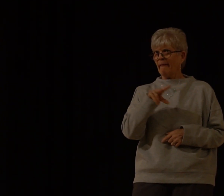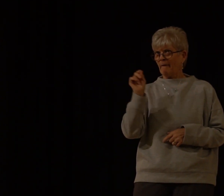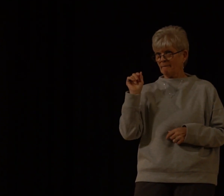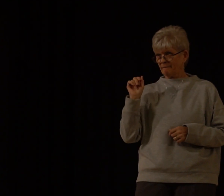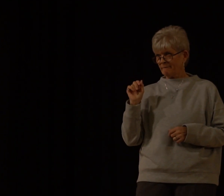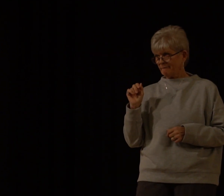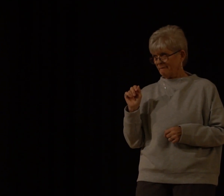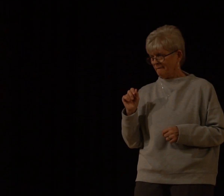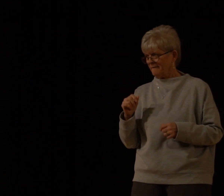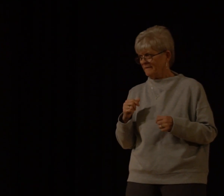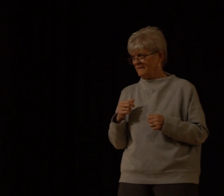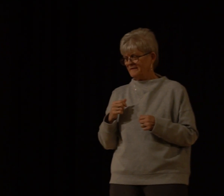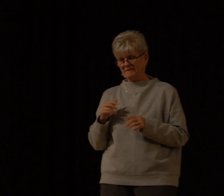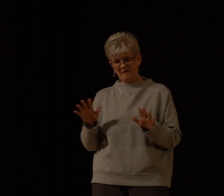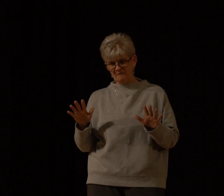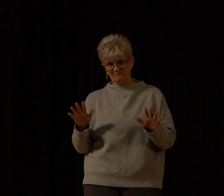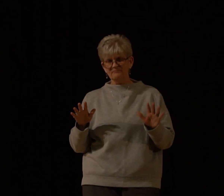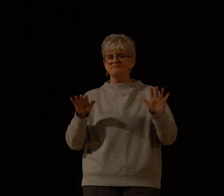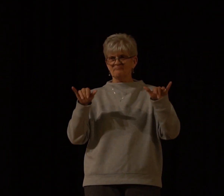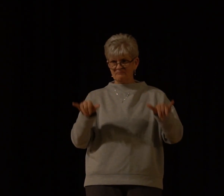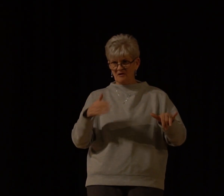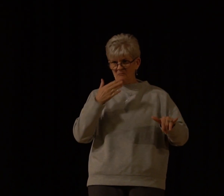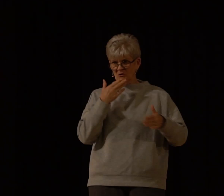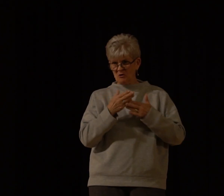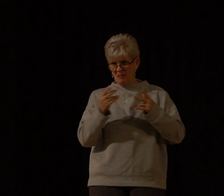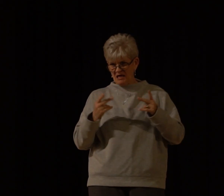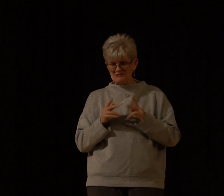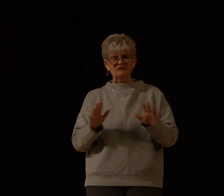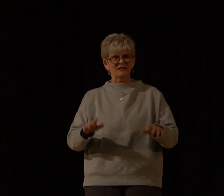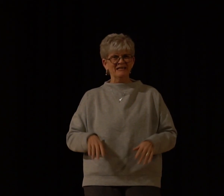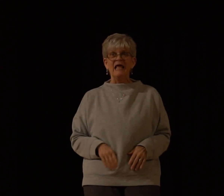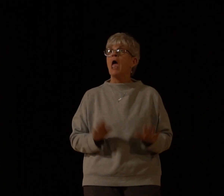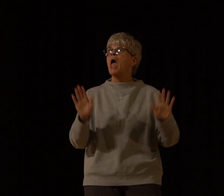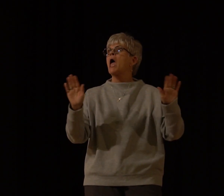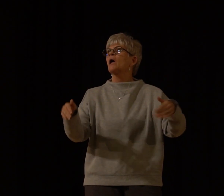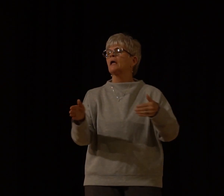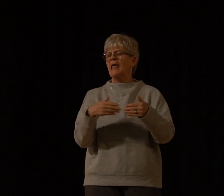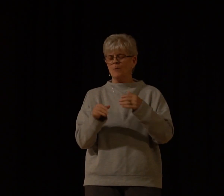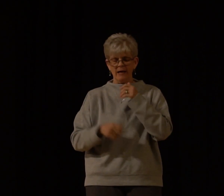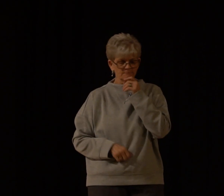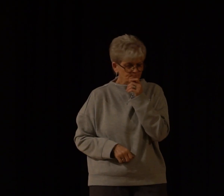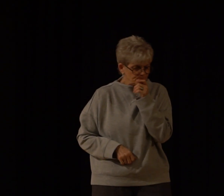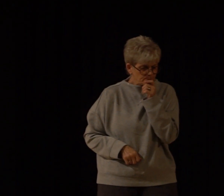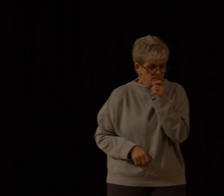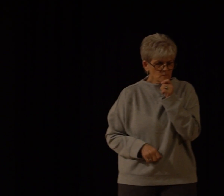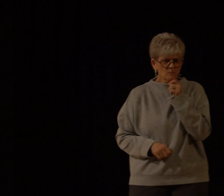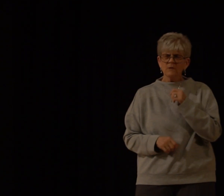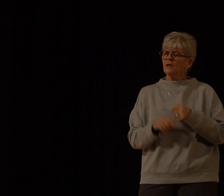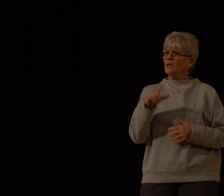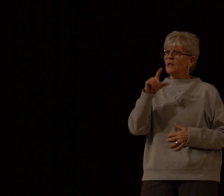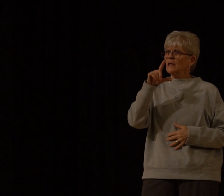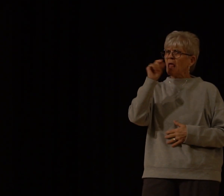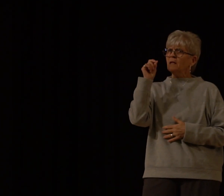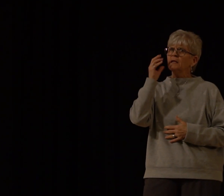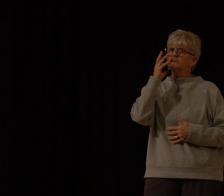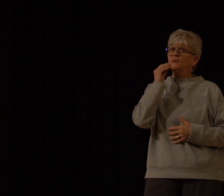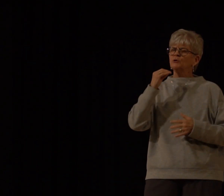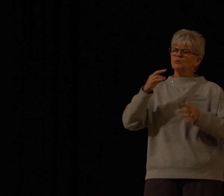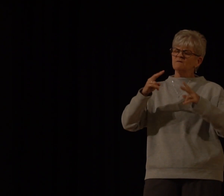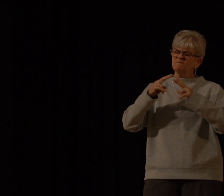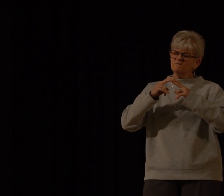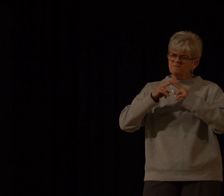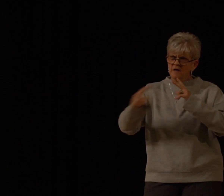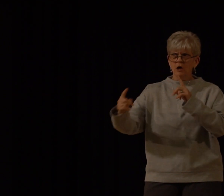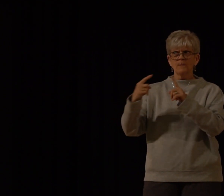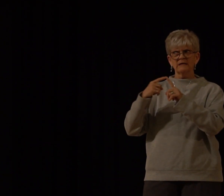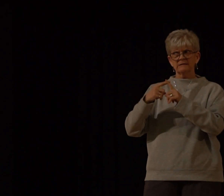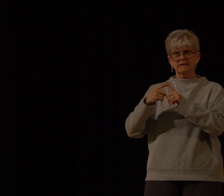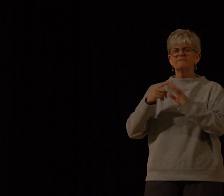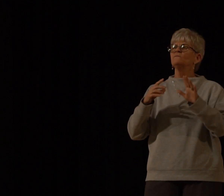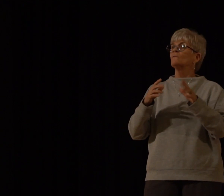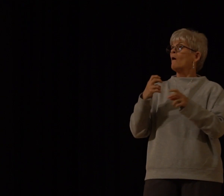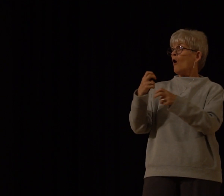And I practically never go back I'm in a good place.